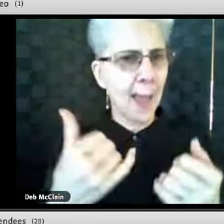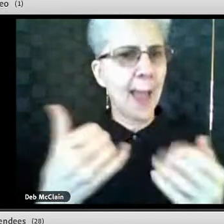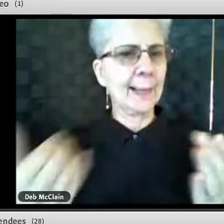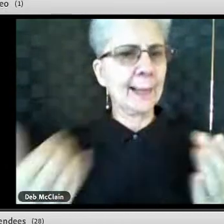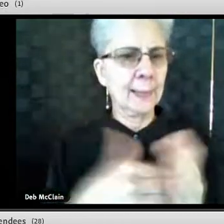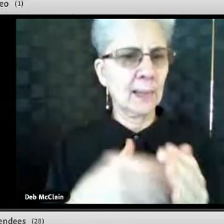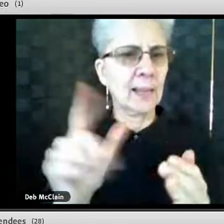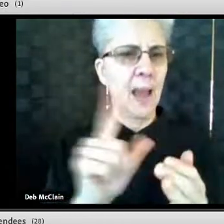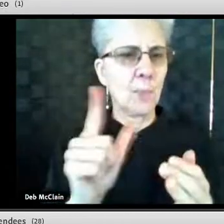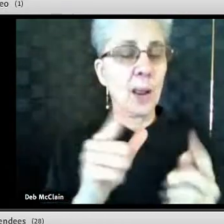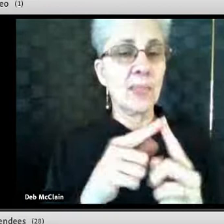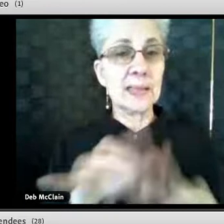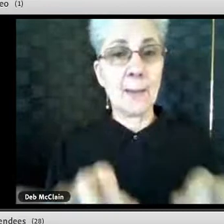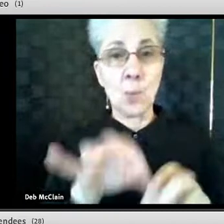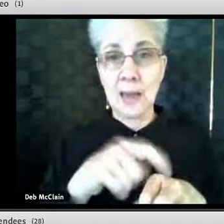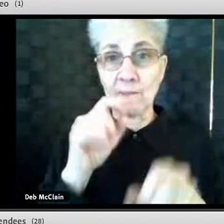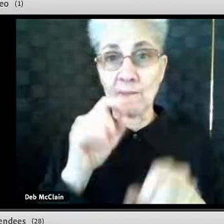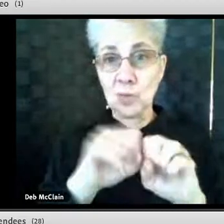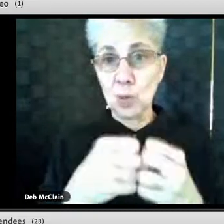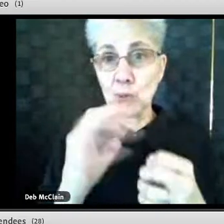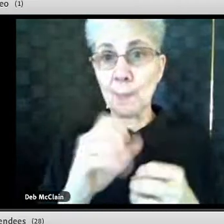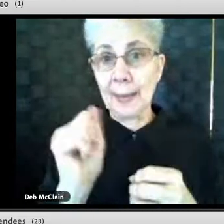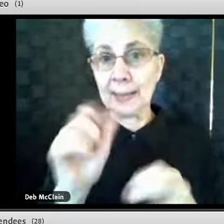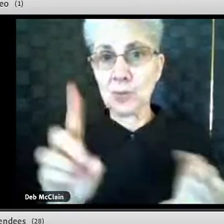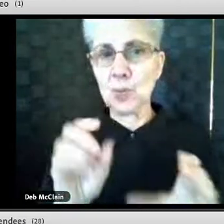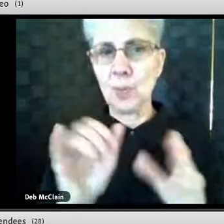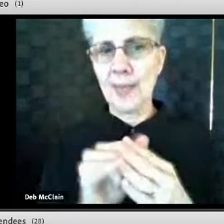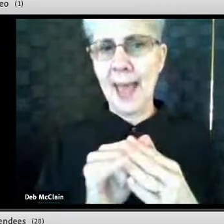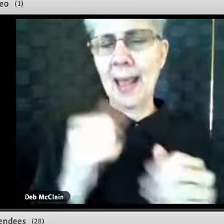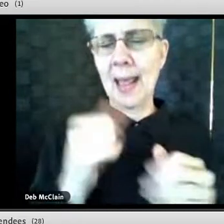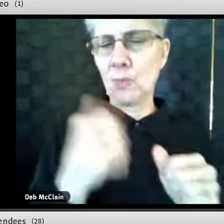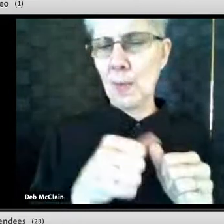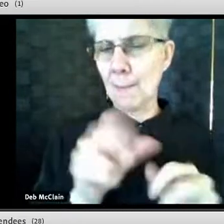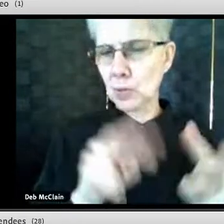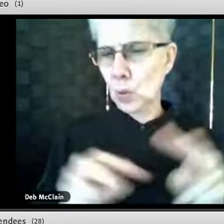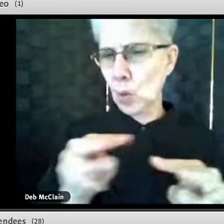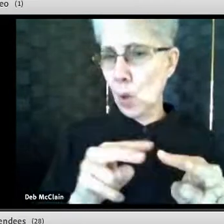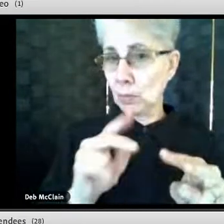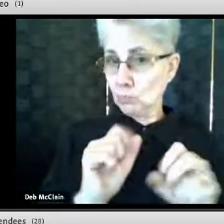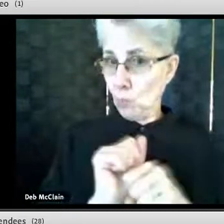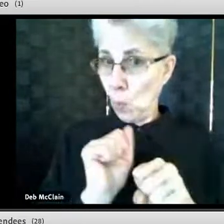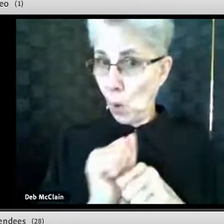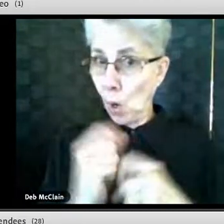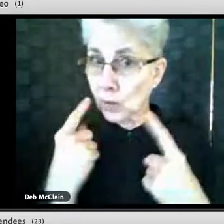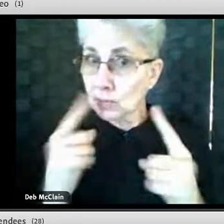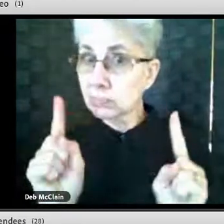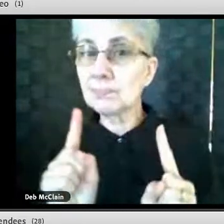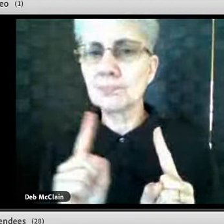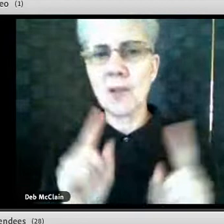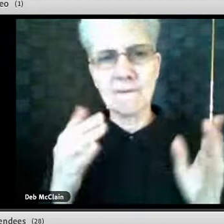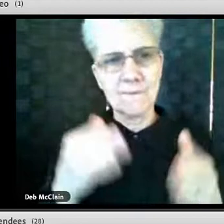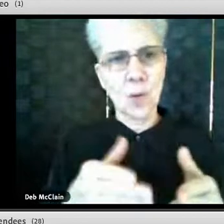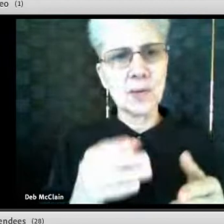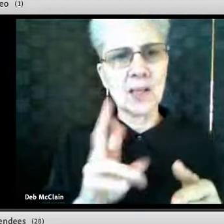Let's get them connected back to us, and I think this is a really important time for social media to do that. Remember to look at, is it working?